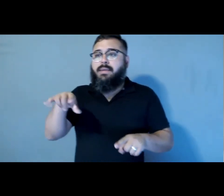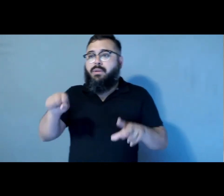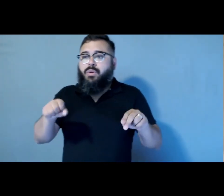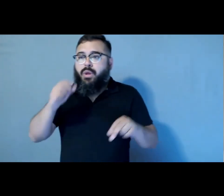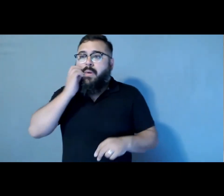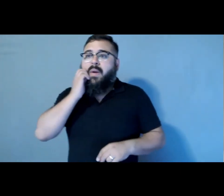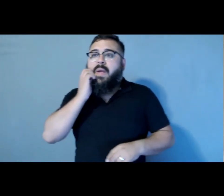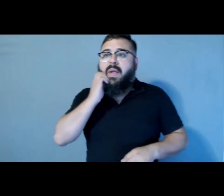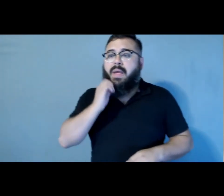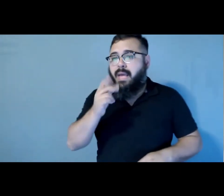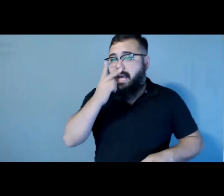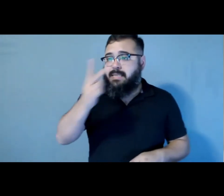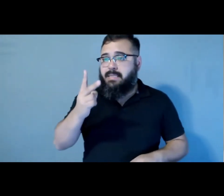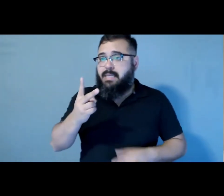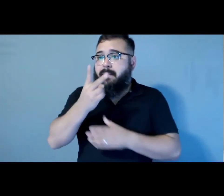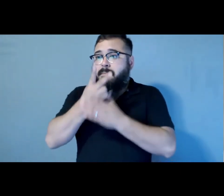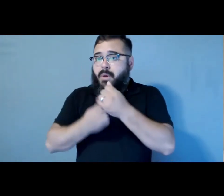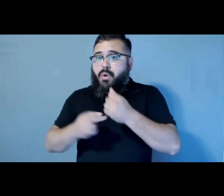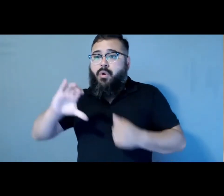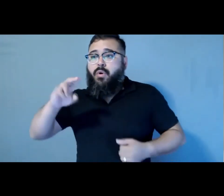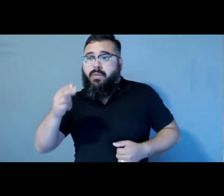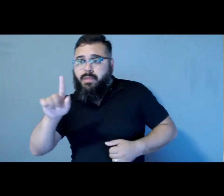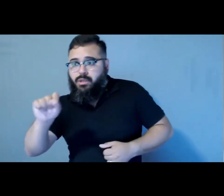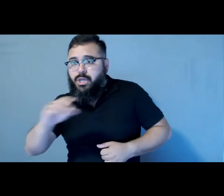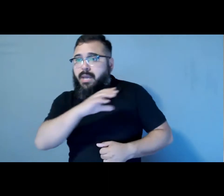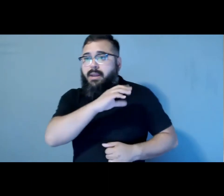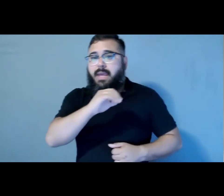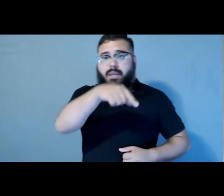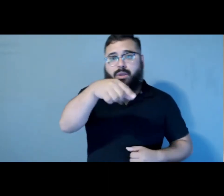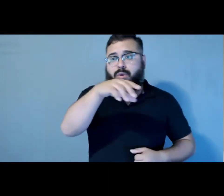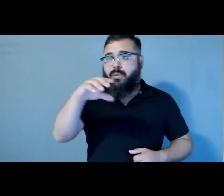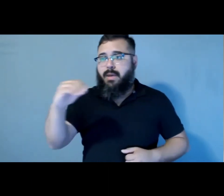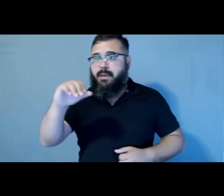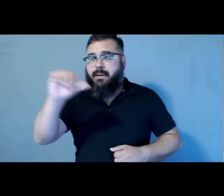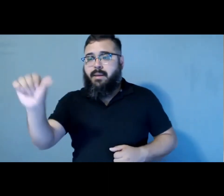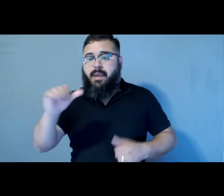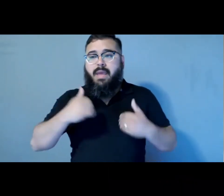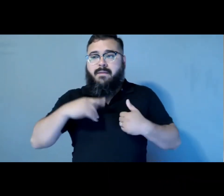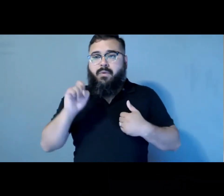So I see that both the chat and the Q&A have questions. [Edie] I'll let you know anything that's in the chat,